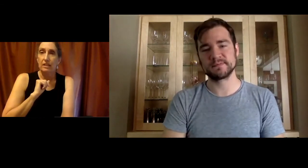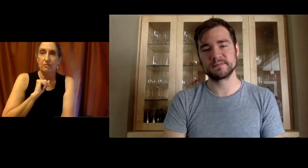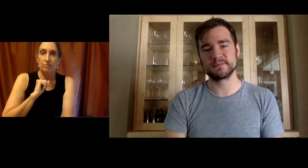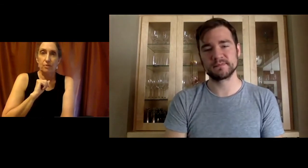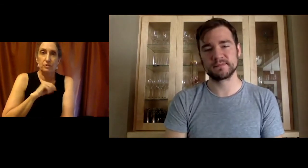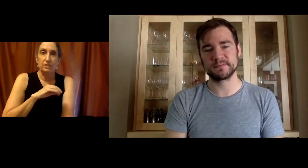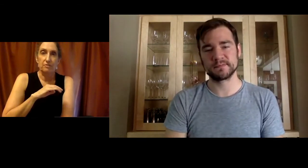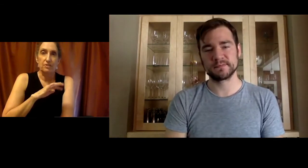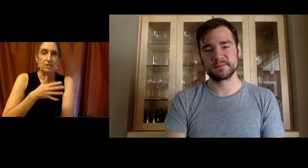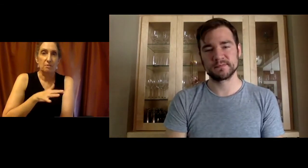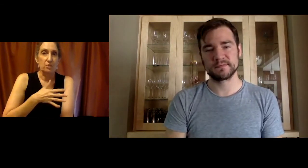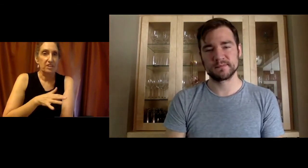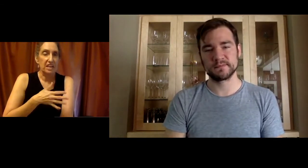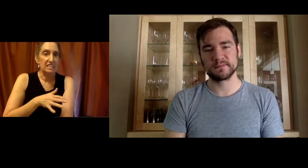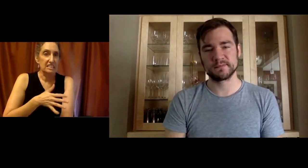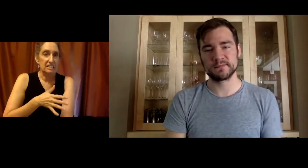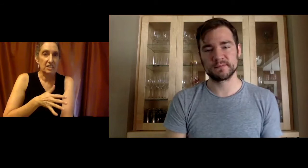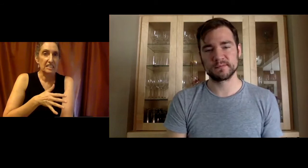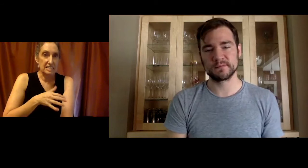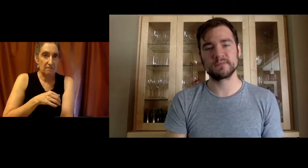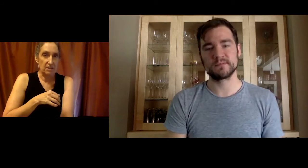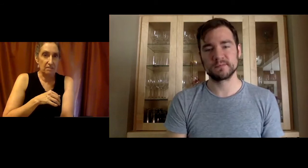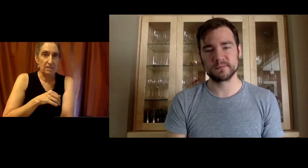It folded officially somewhere in 96, 97.